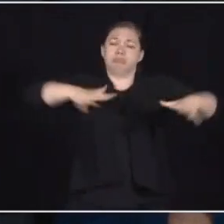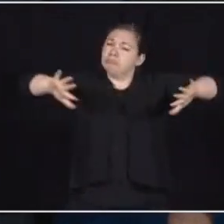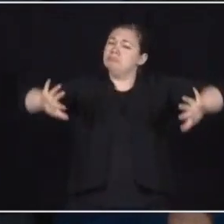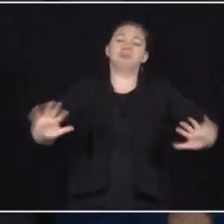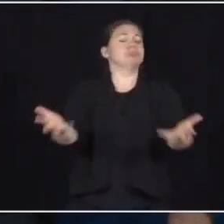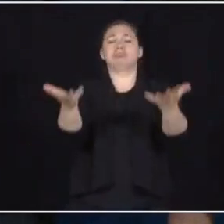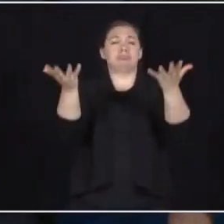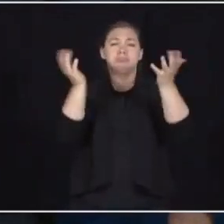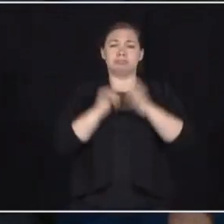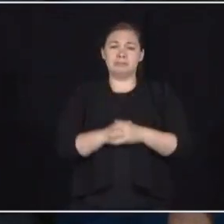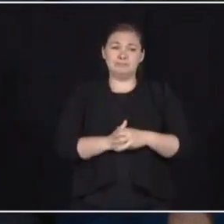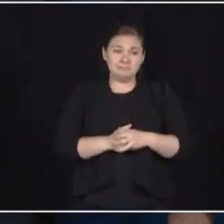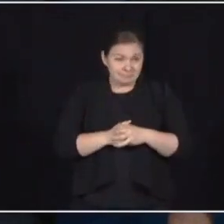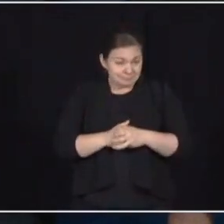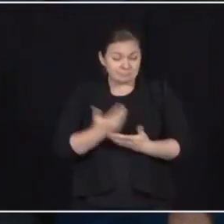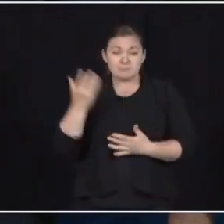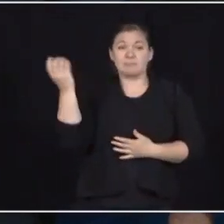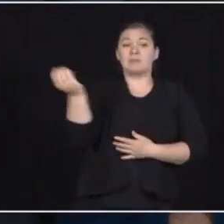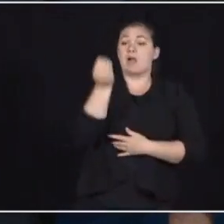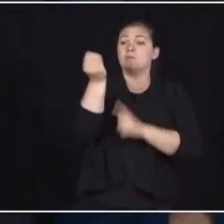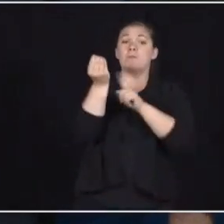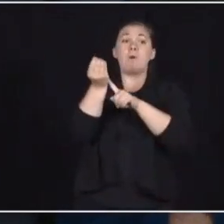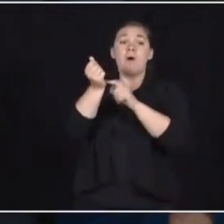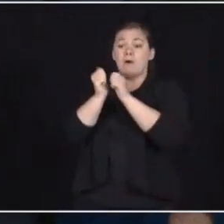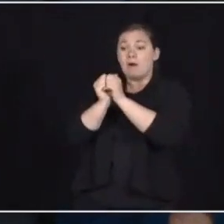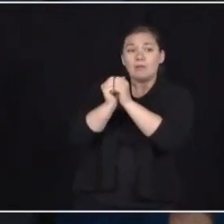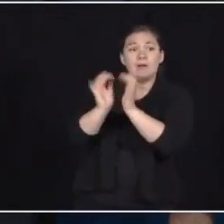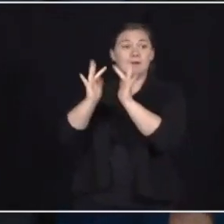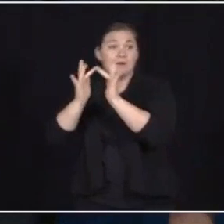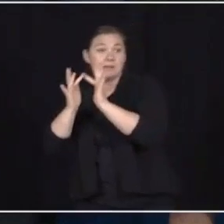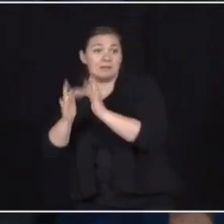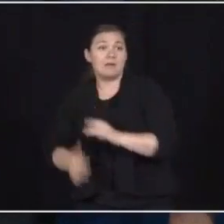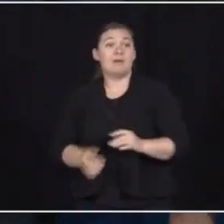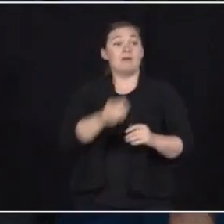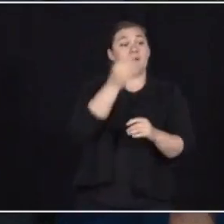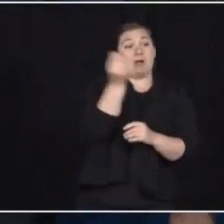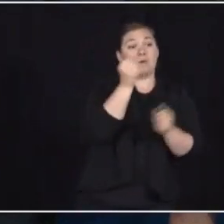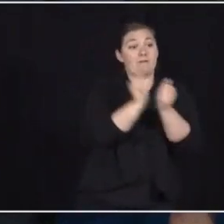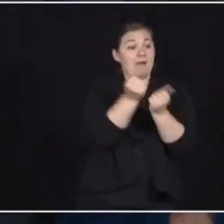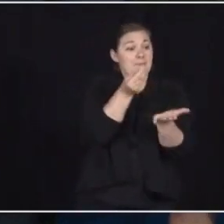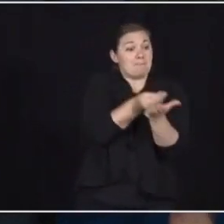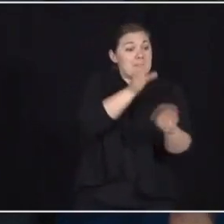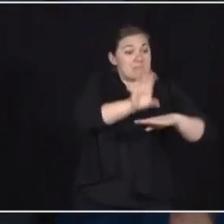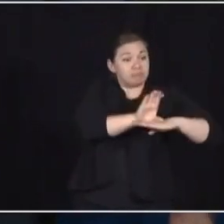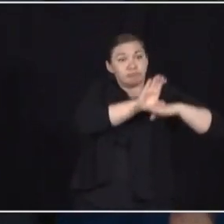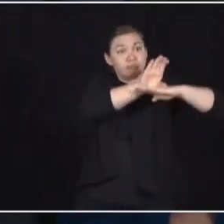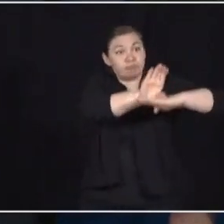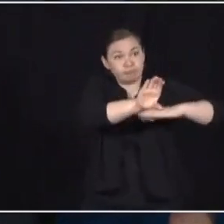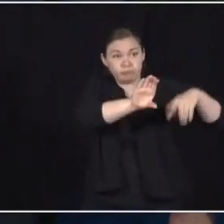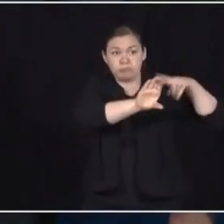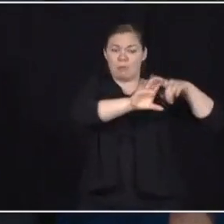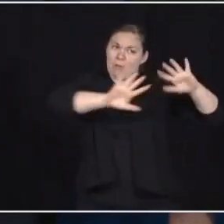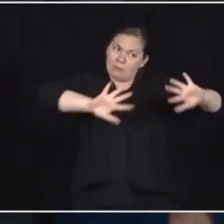the Ontario together fund, we have mobilized Ontario's manufacturing and innovation might.